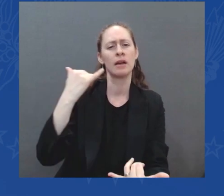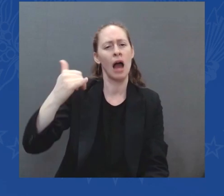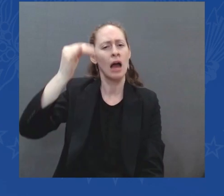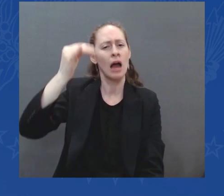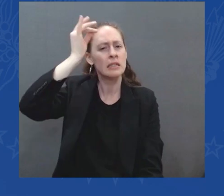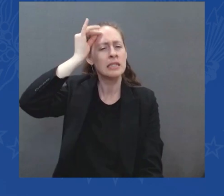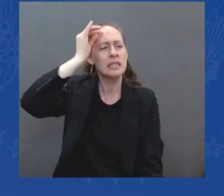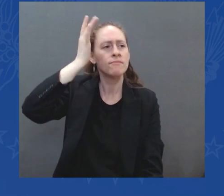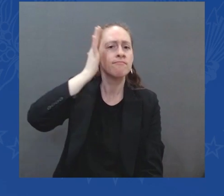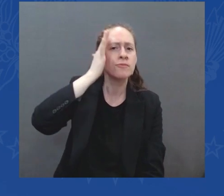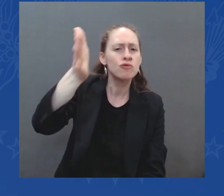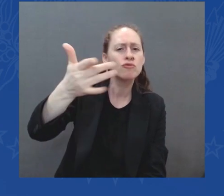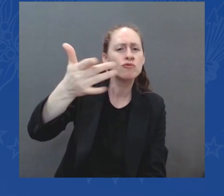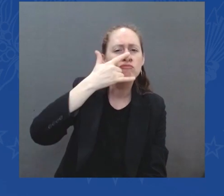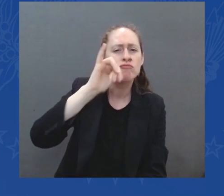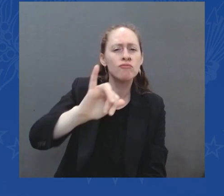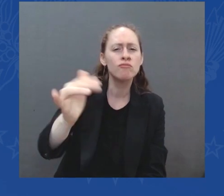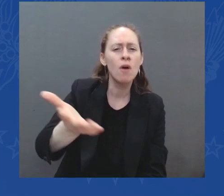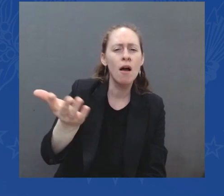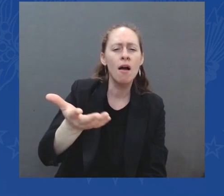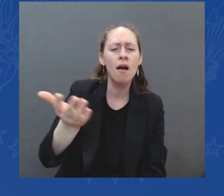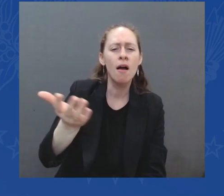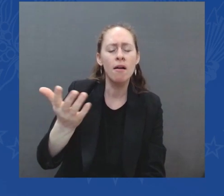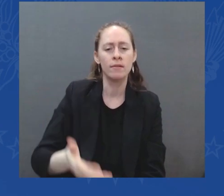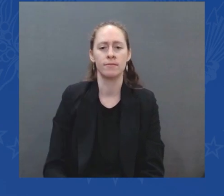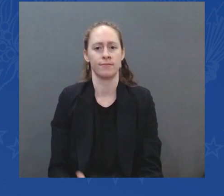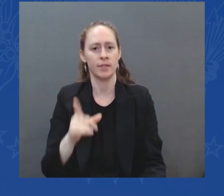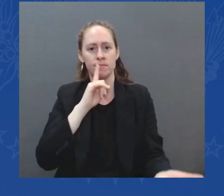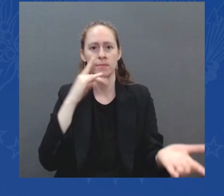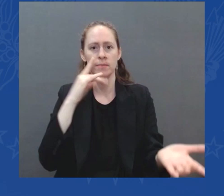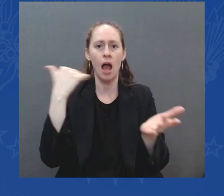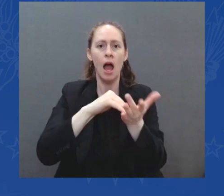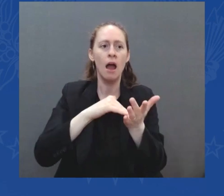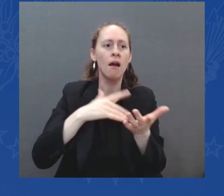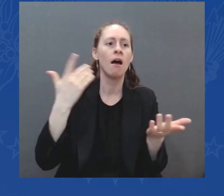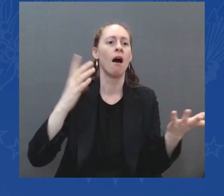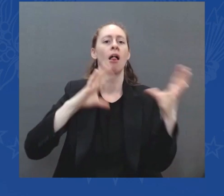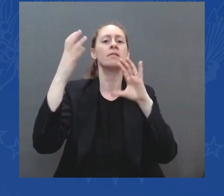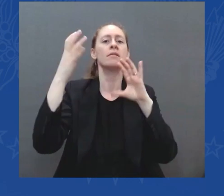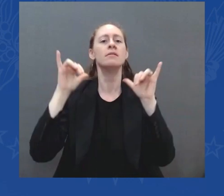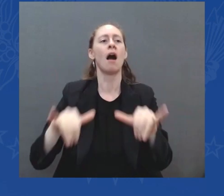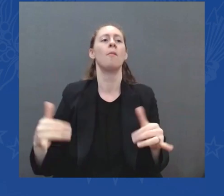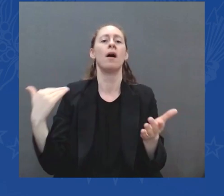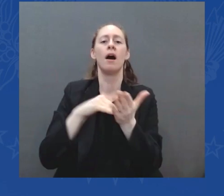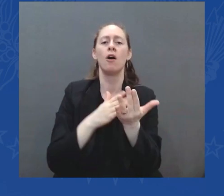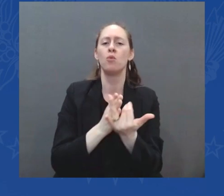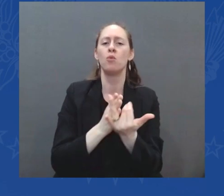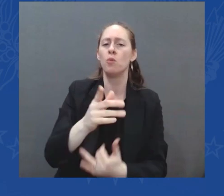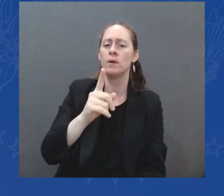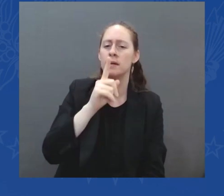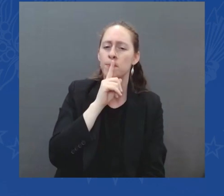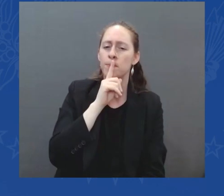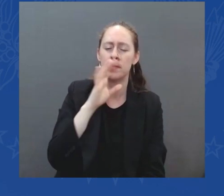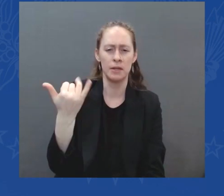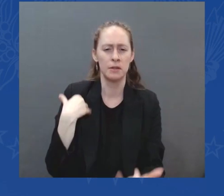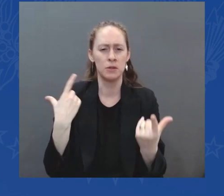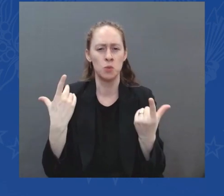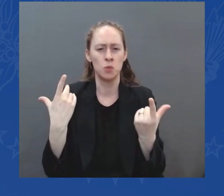Ultimately, we and the whole world need to reduce our dependence on fossil fuels altogether. We need to choose long-term security